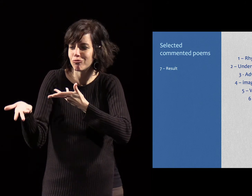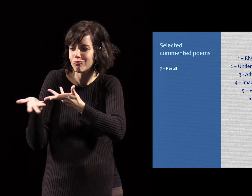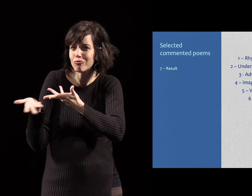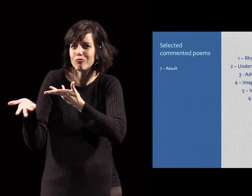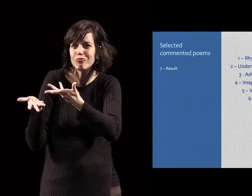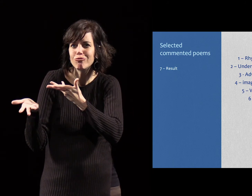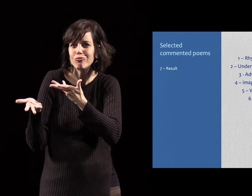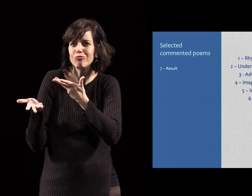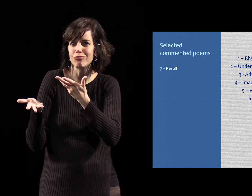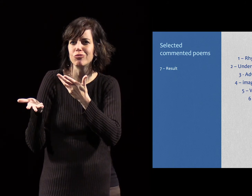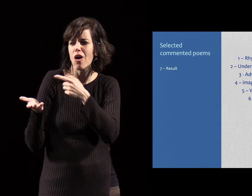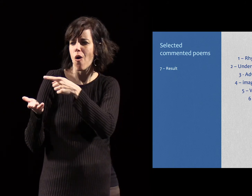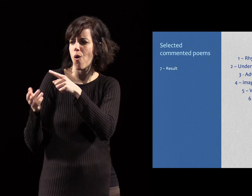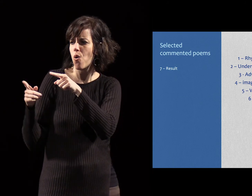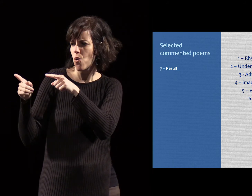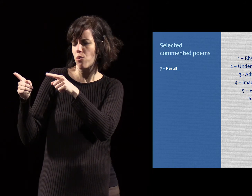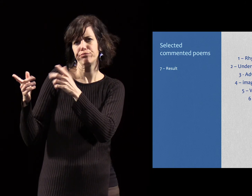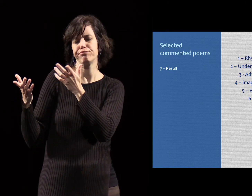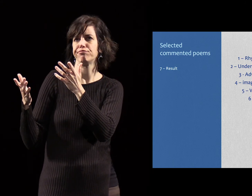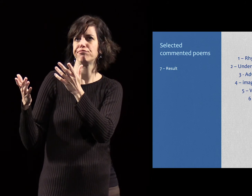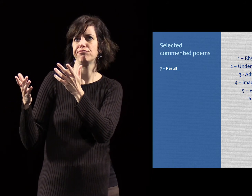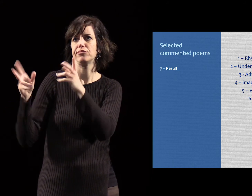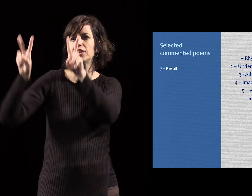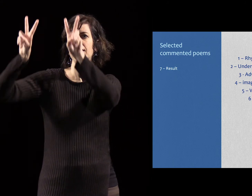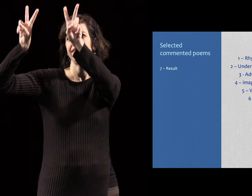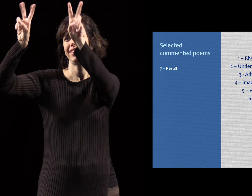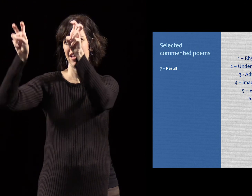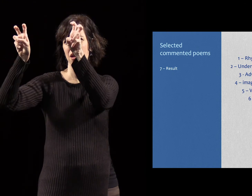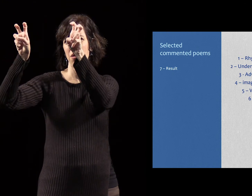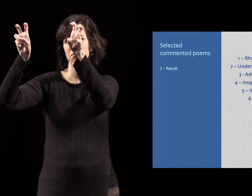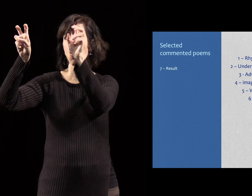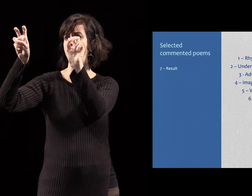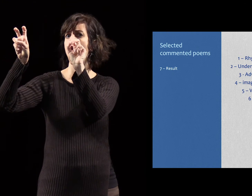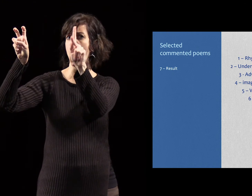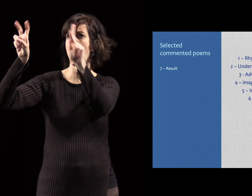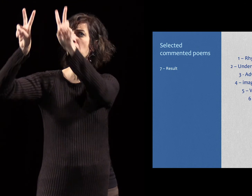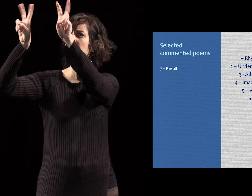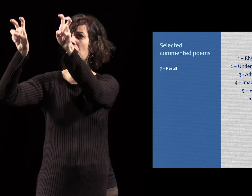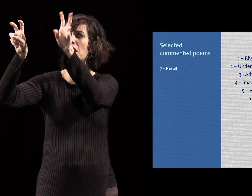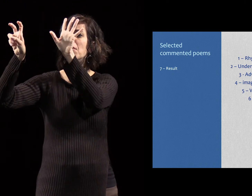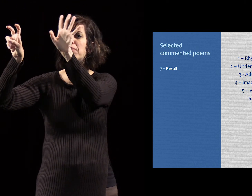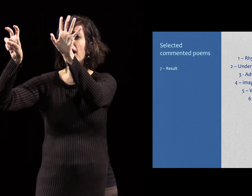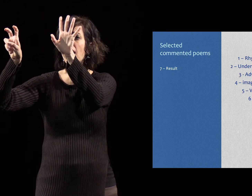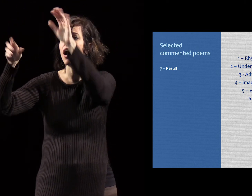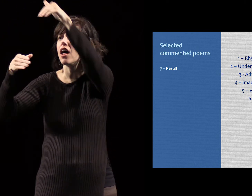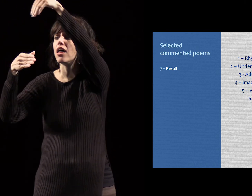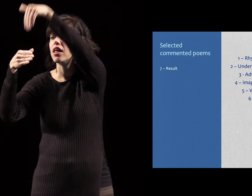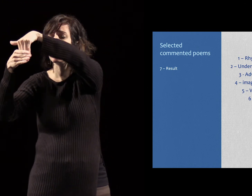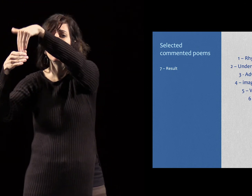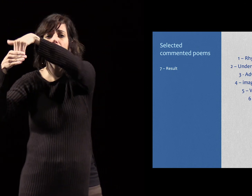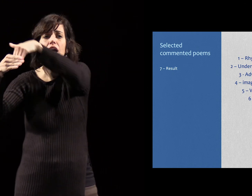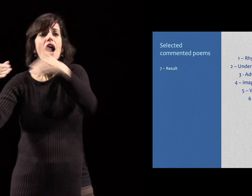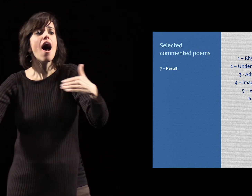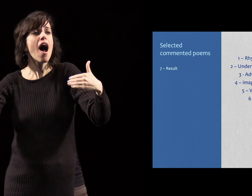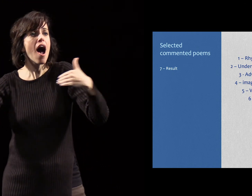One example of this is through rhymes and rhythm. So you have the subject, and that's great.